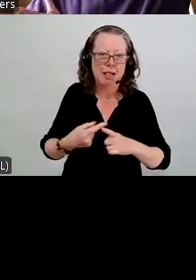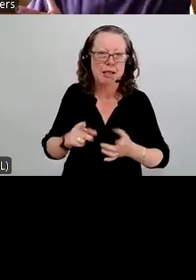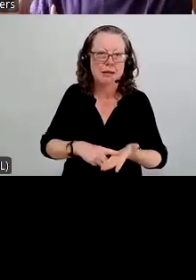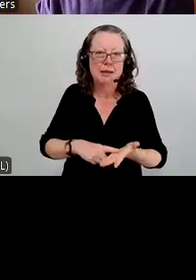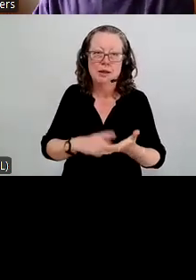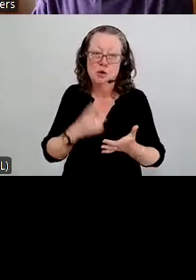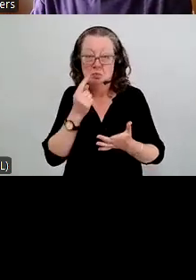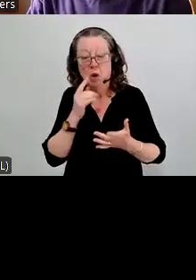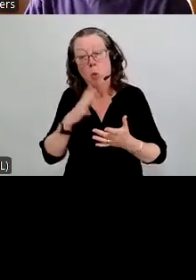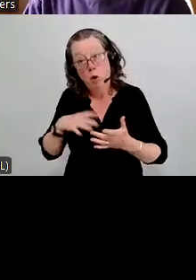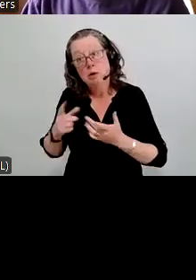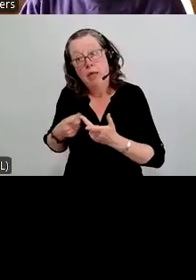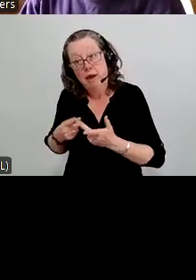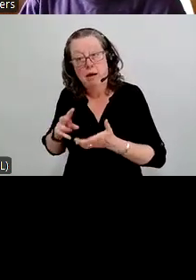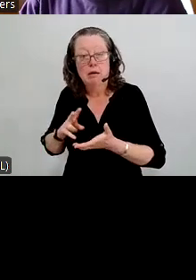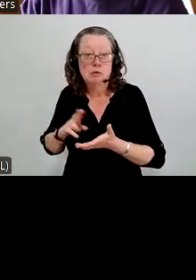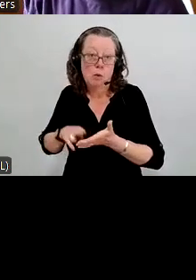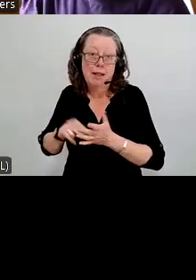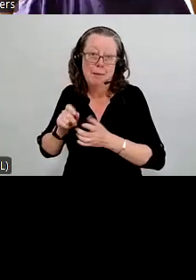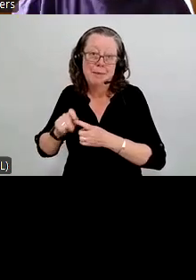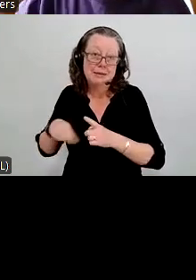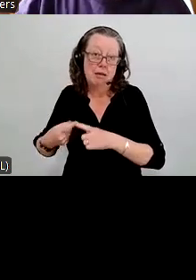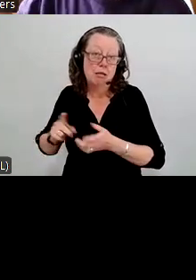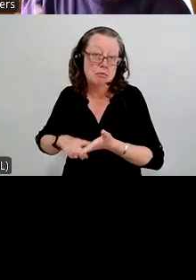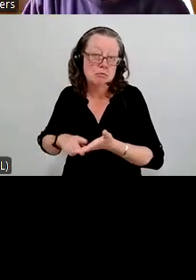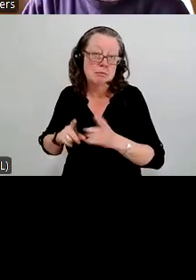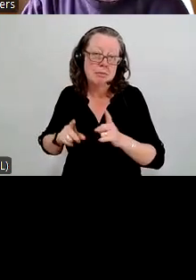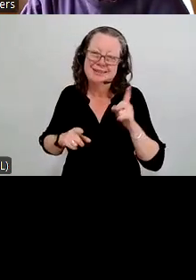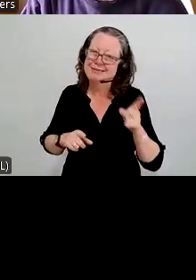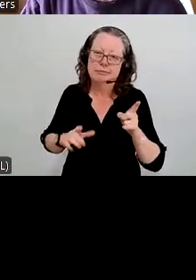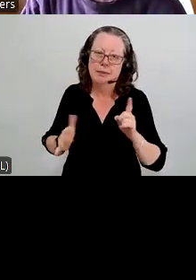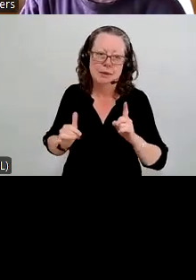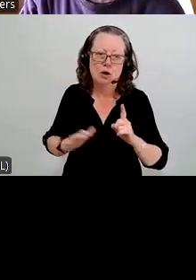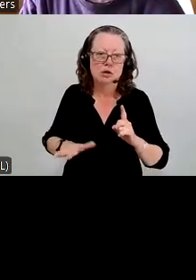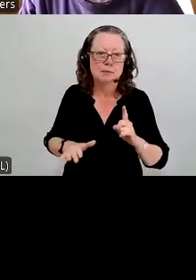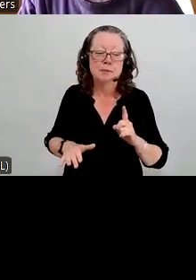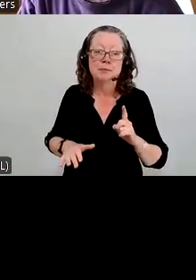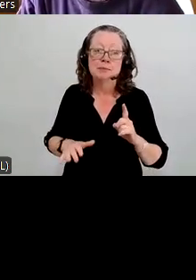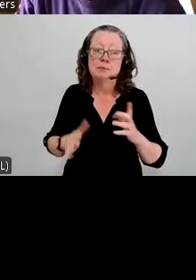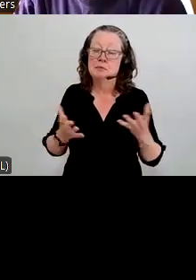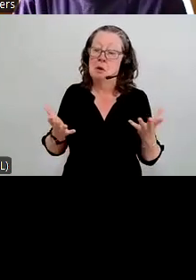for if you're not doing advertising. Here we have our wonderful Katy Farrell and Nicola Barratt,